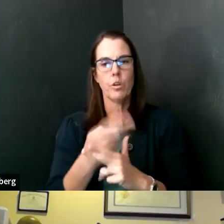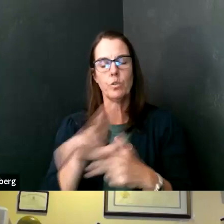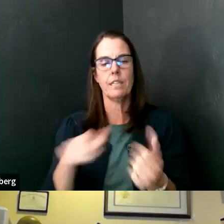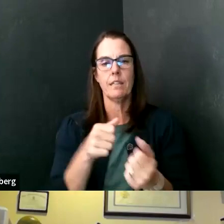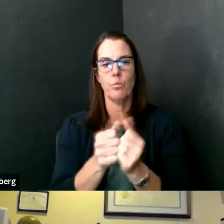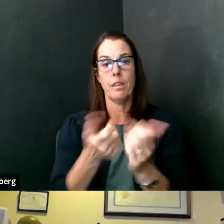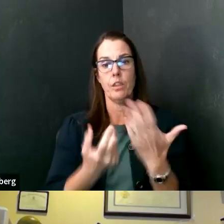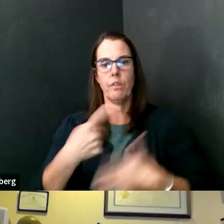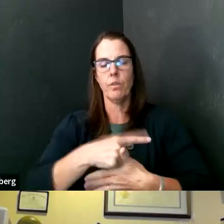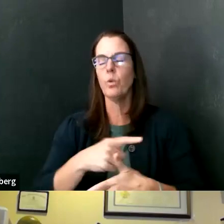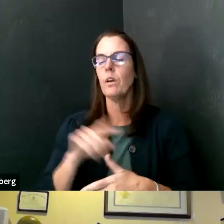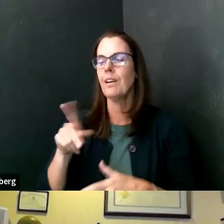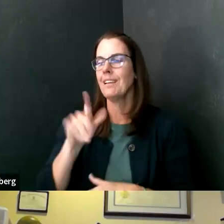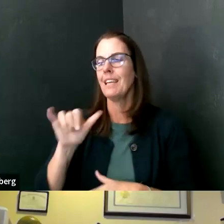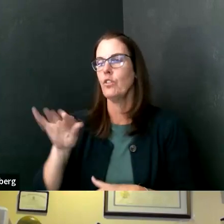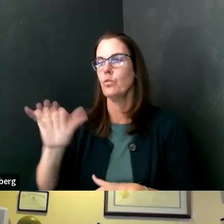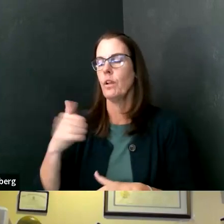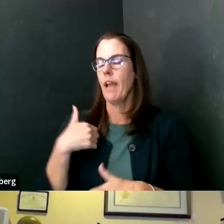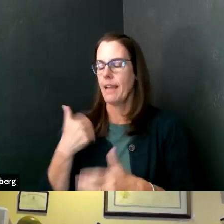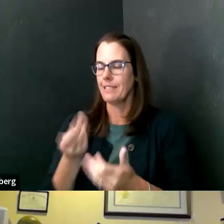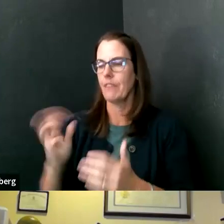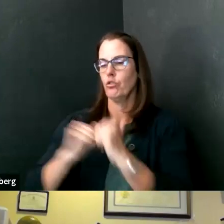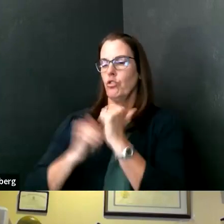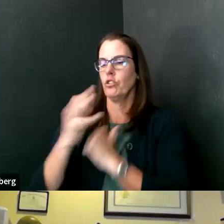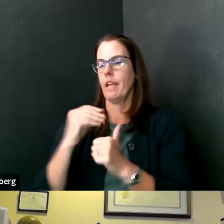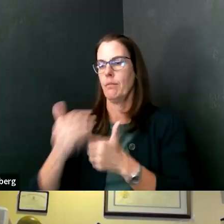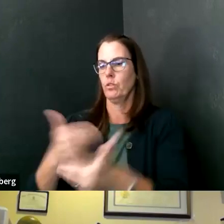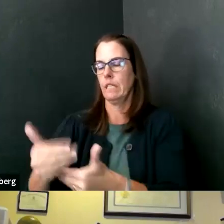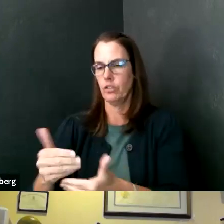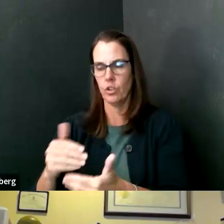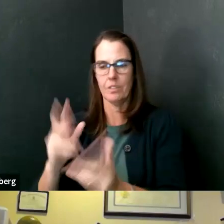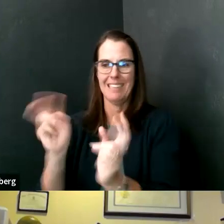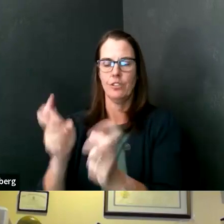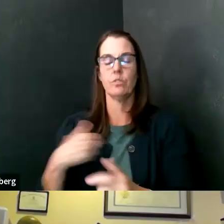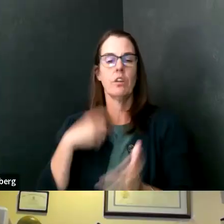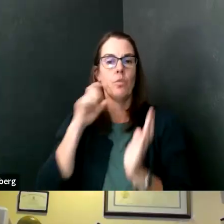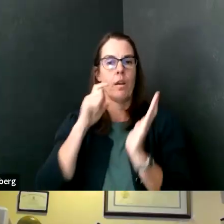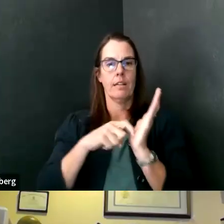prevents several structural and procedural issues. Recognizing that I am up against time,